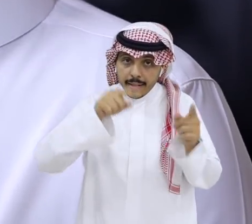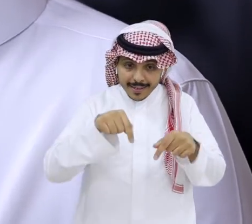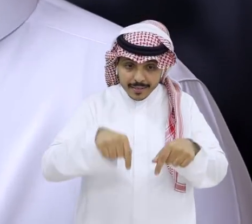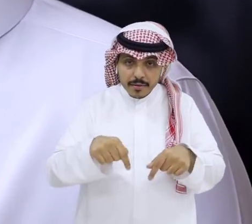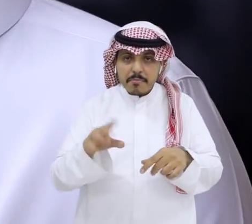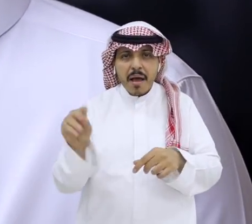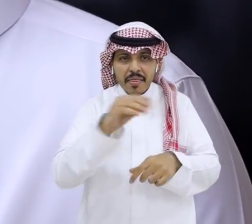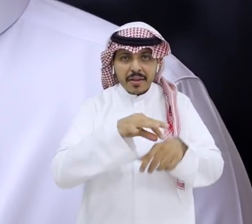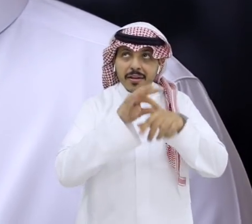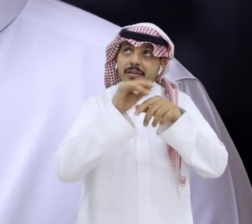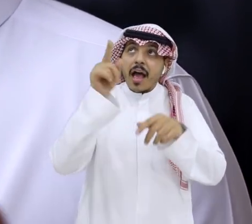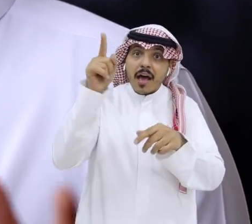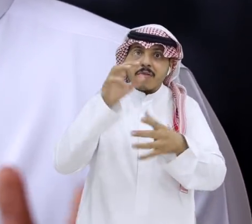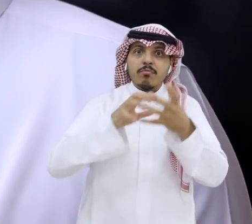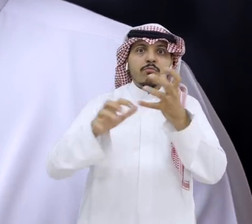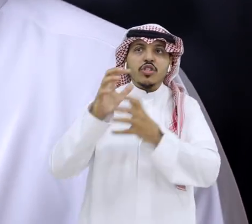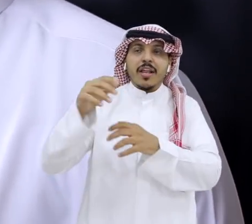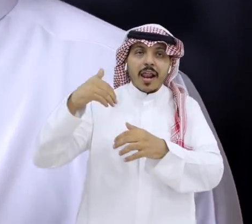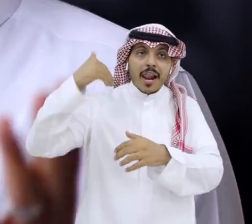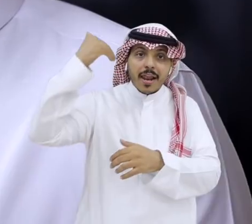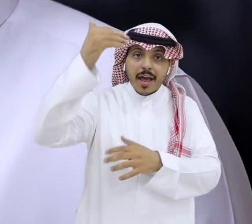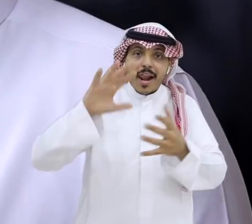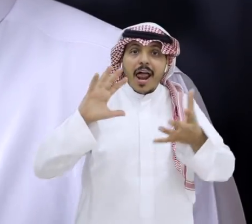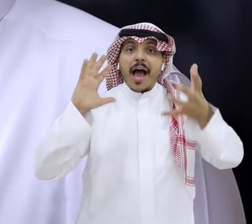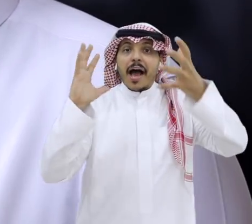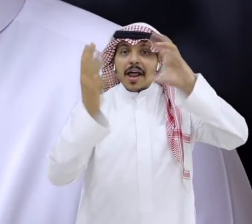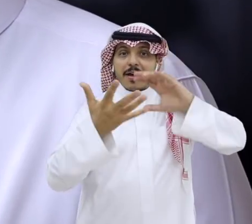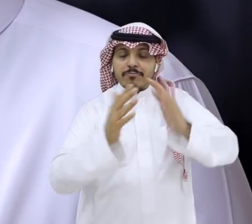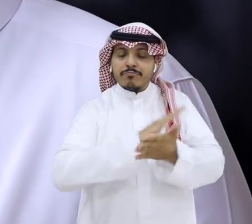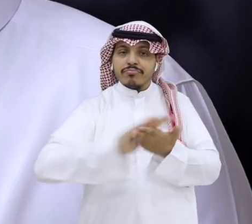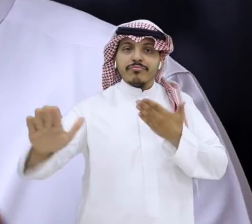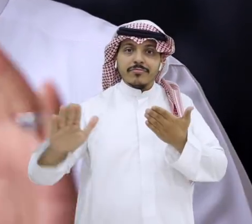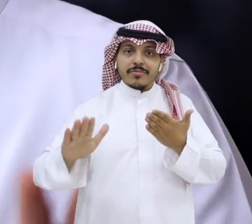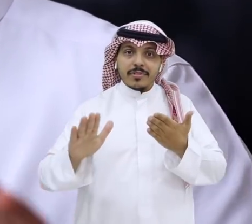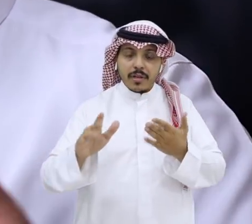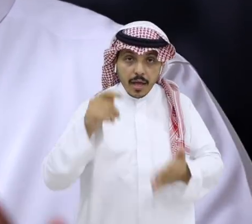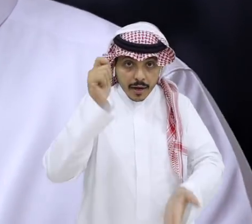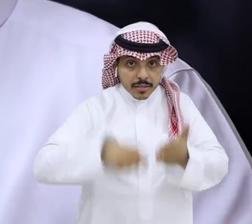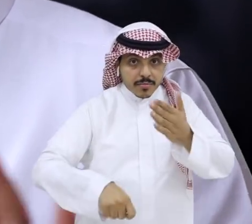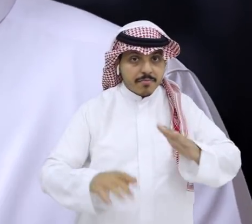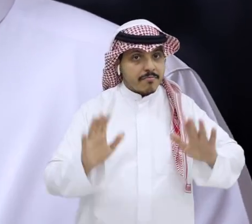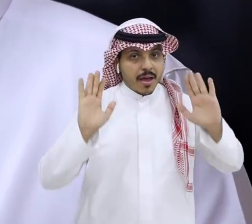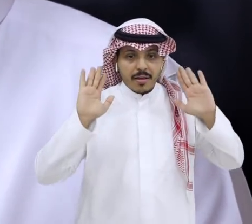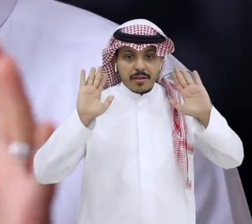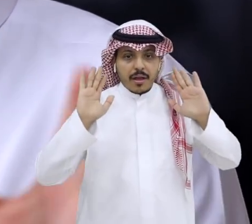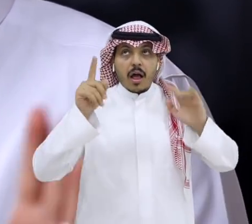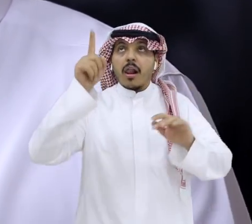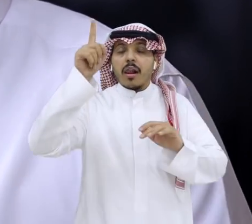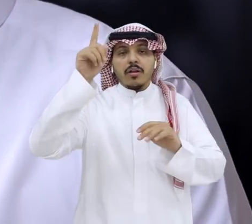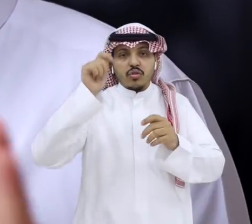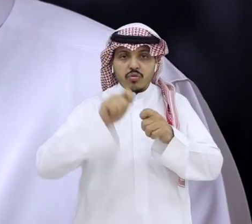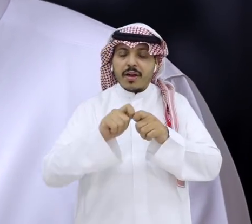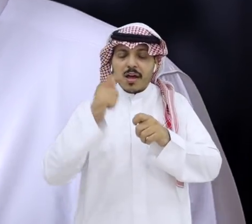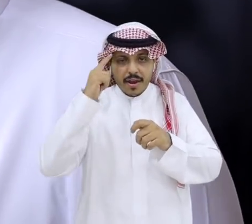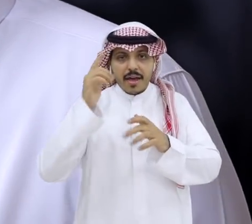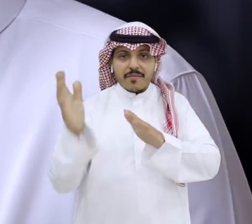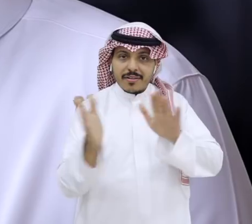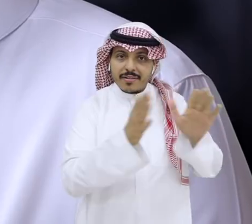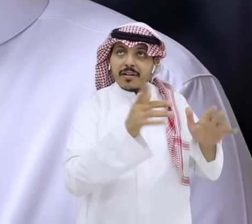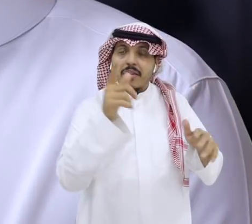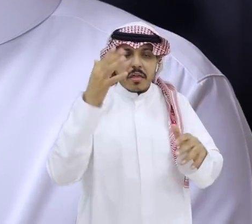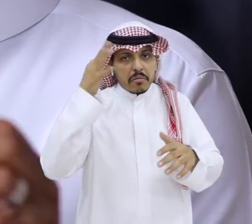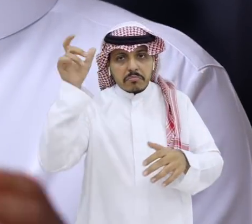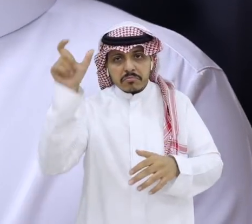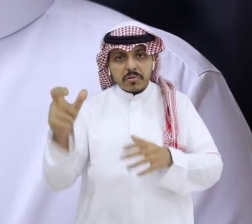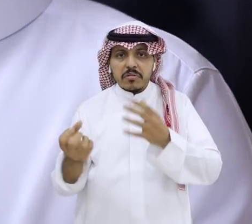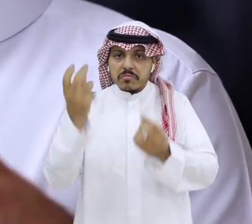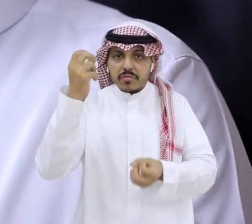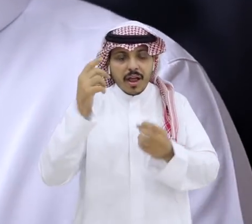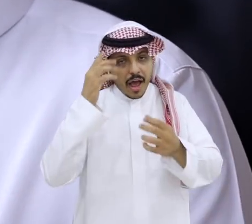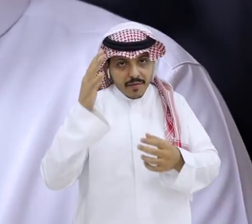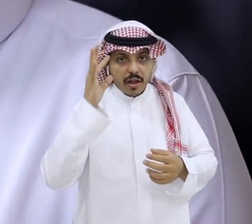Some people think this black hole will end the world. It is a theory. We believe in God, but that doesn't mean we should work on science.